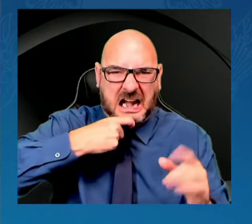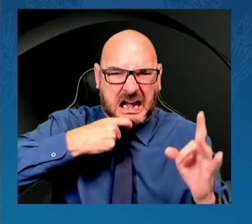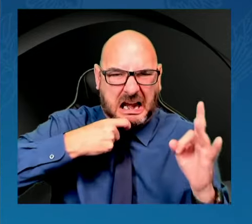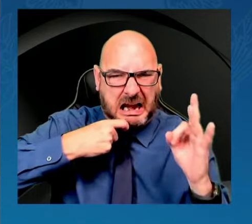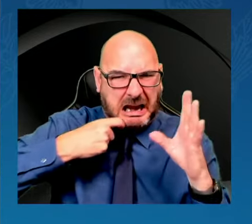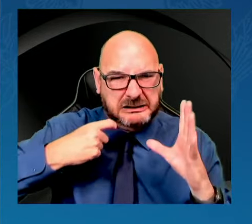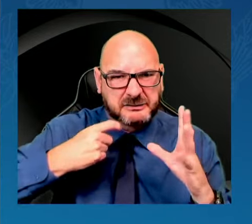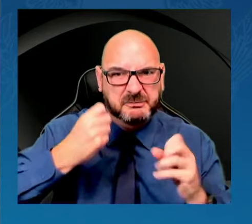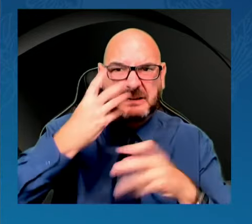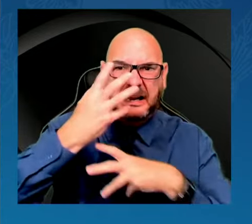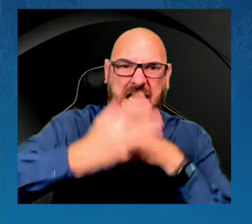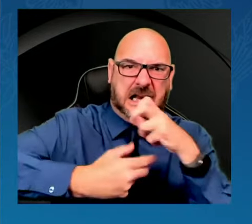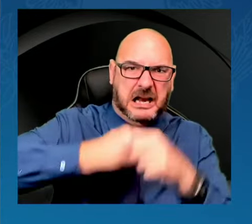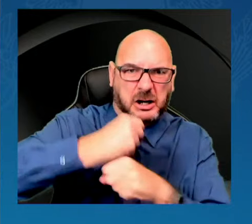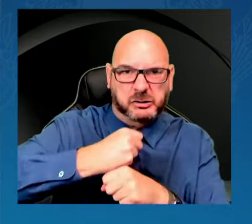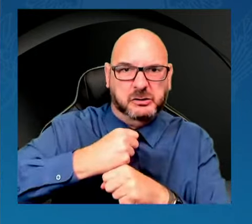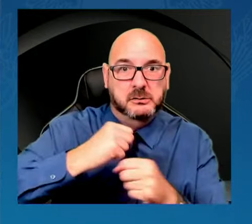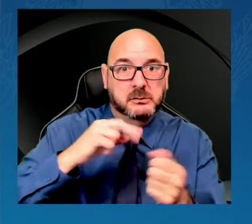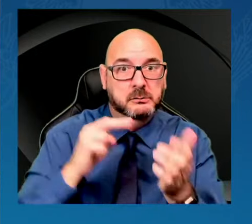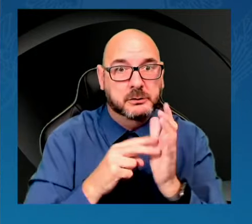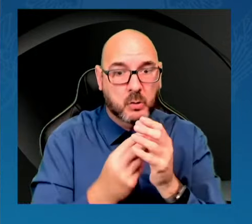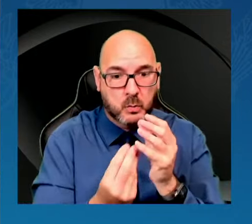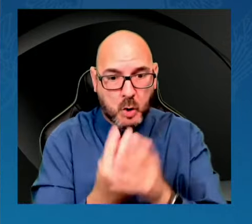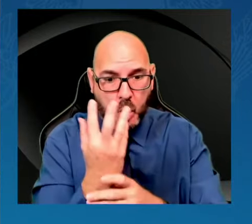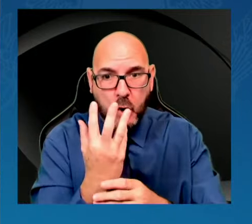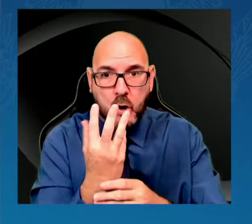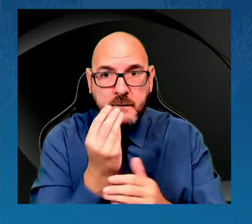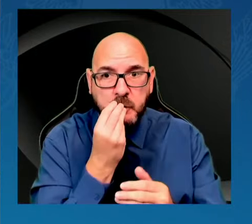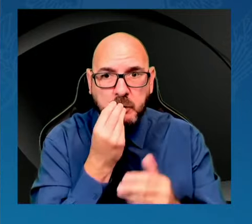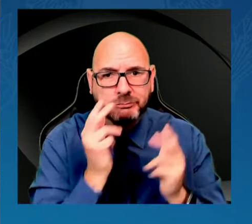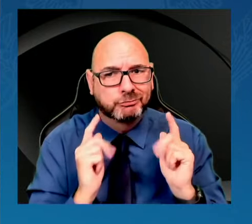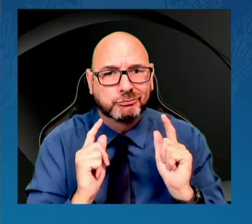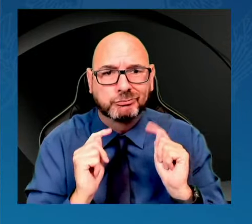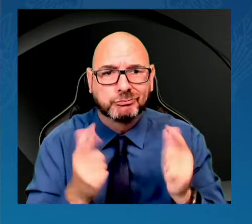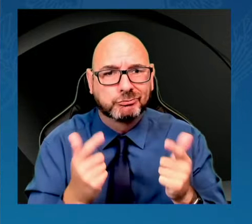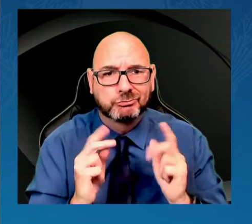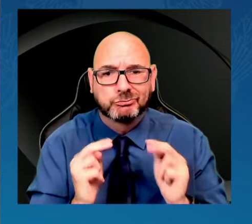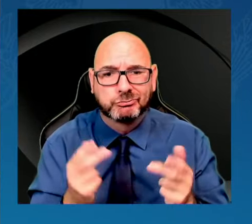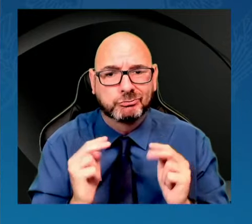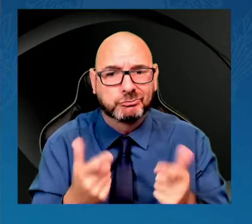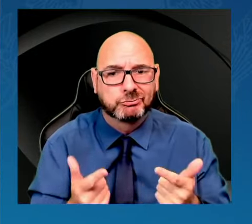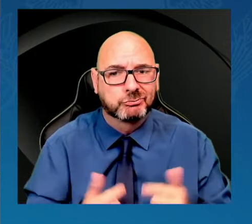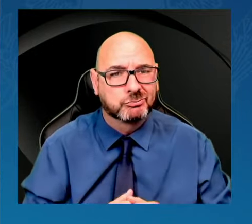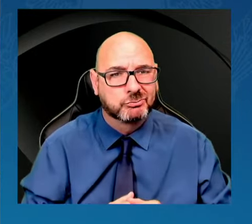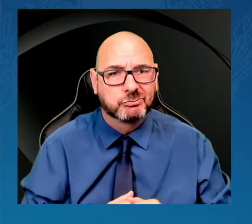they will then leave that place to go somewhere where they can grow food.